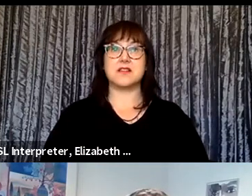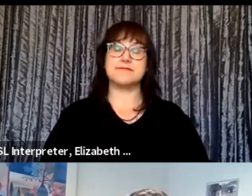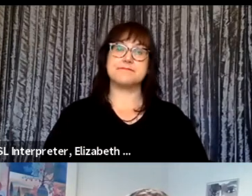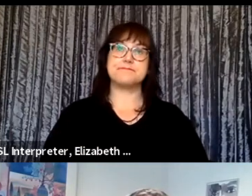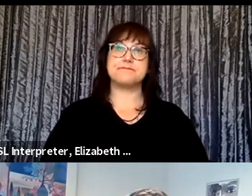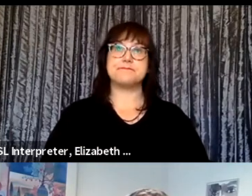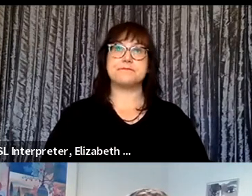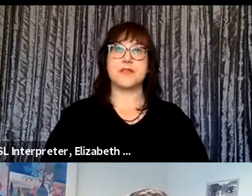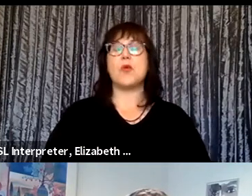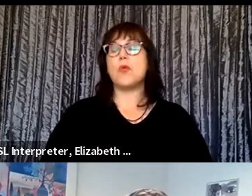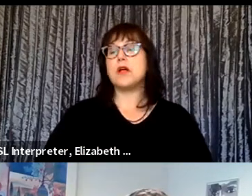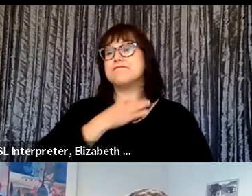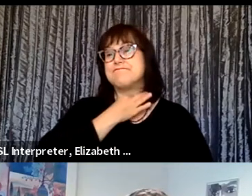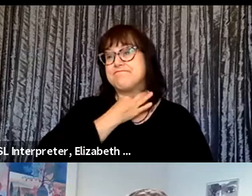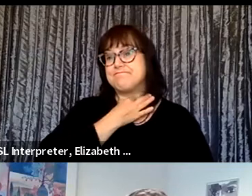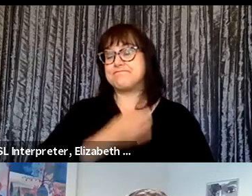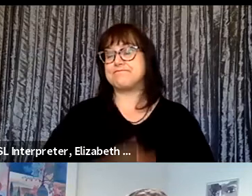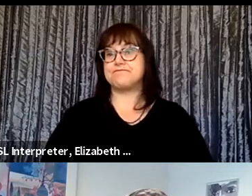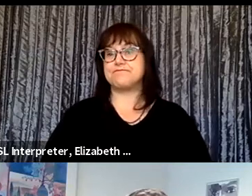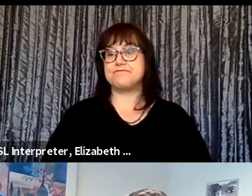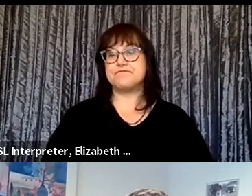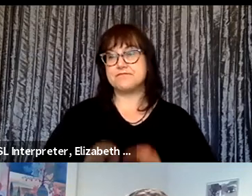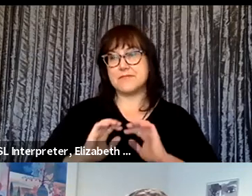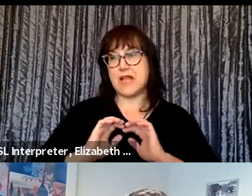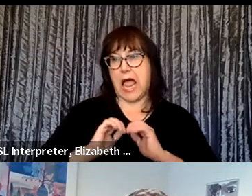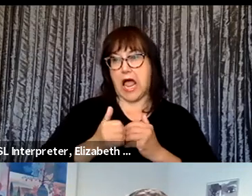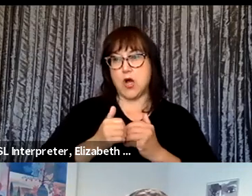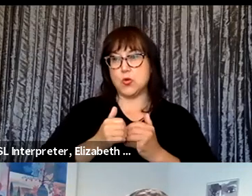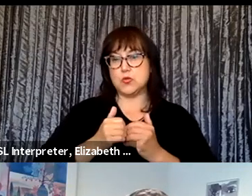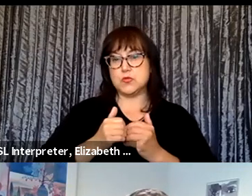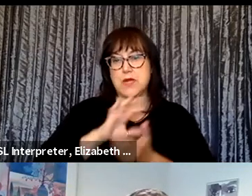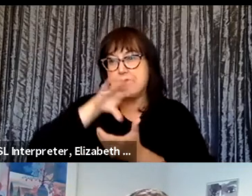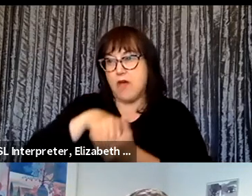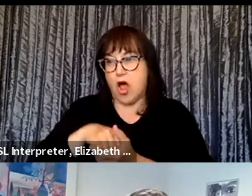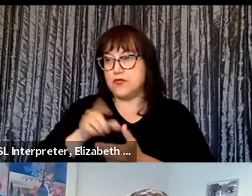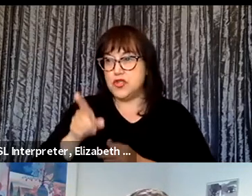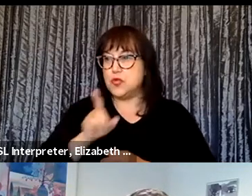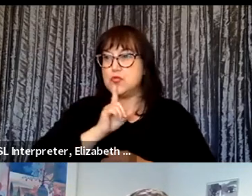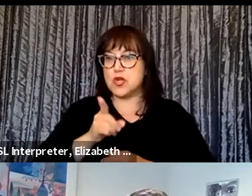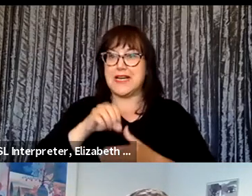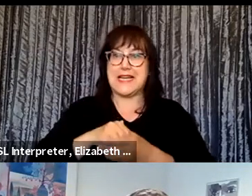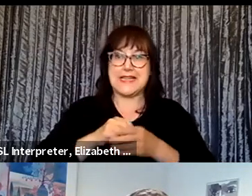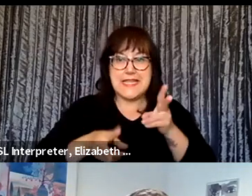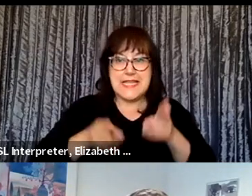I'm curious as to how involved, you know, you were in the editing process.